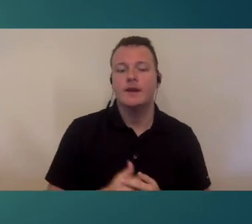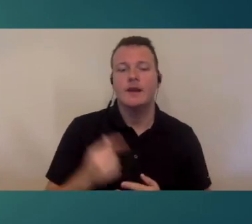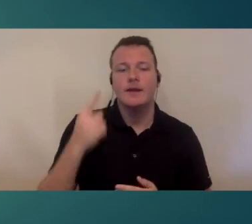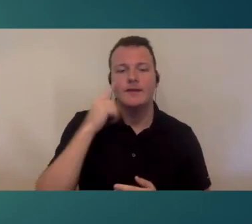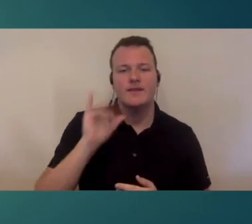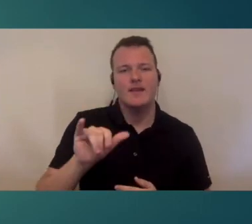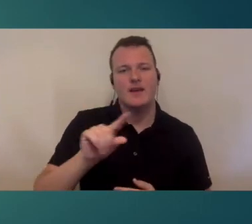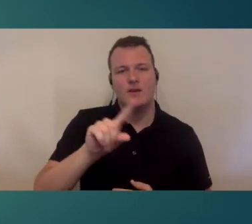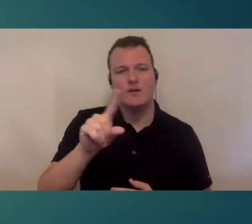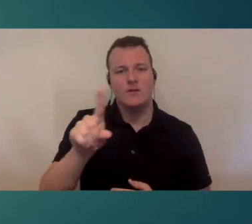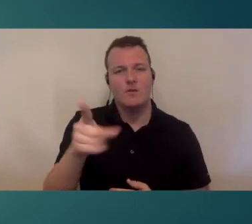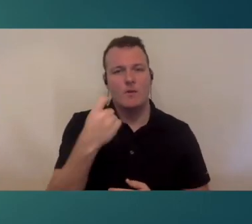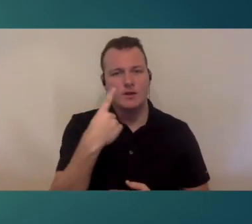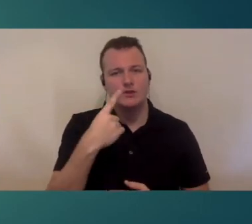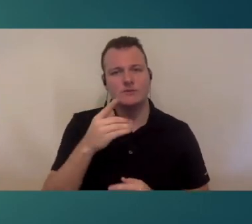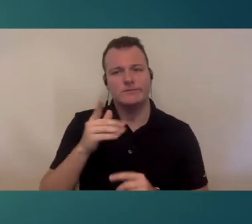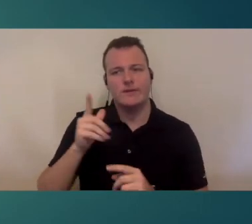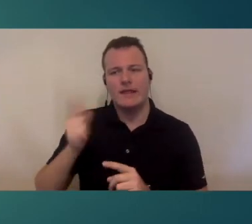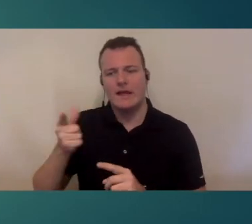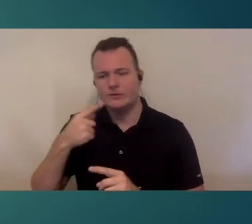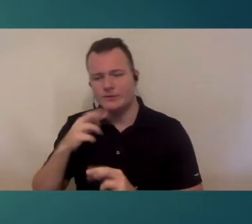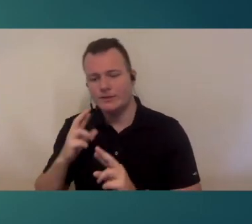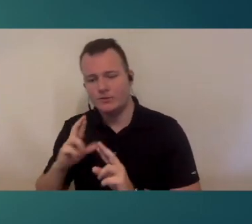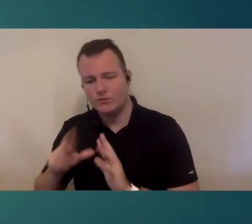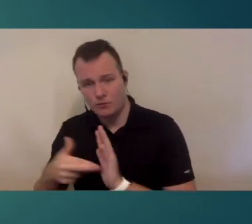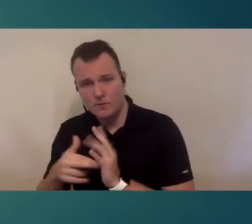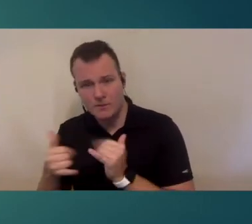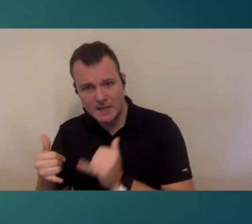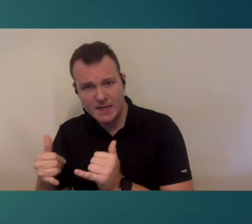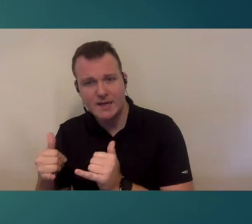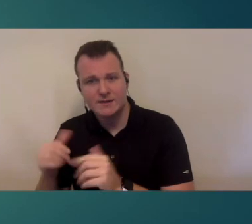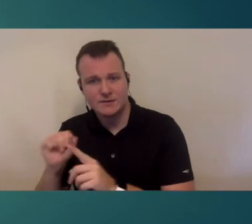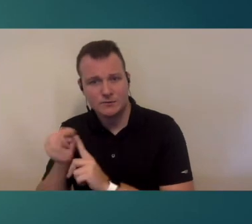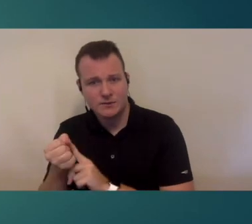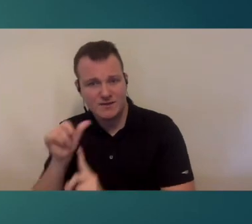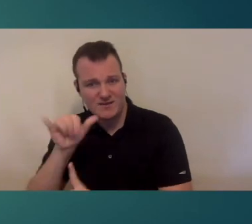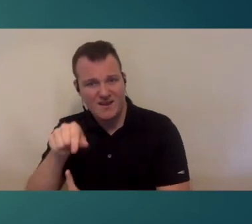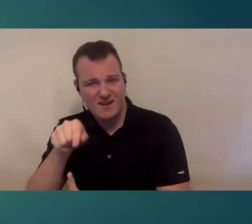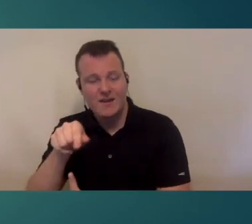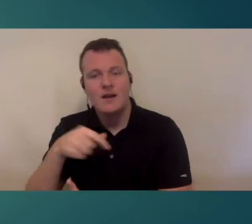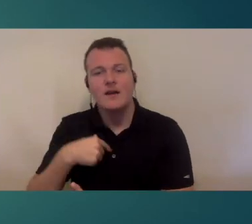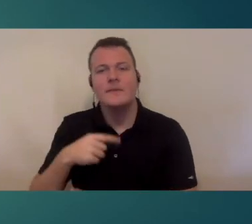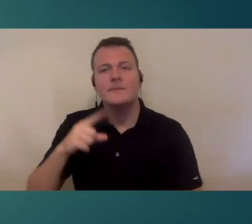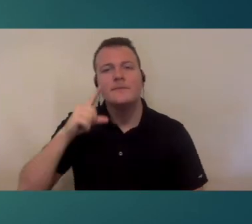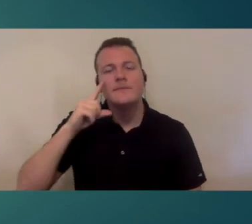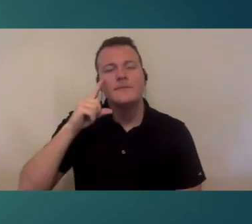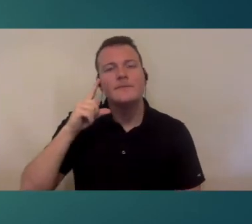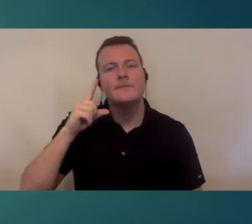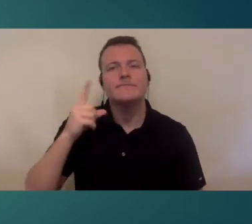question, of kind of role playing a situation, a lot of why an interviewer